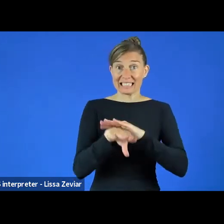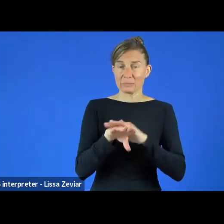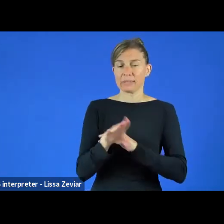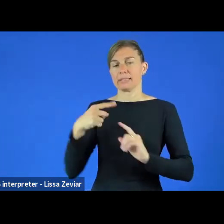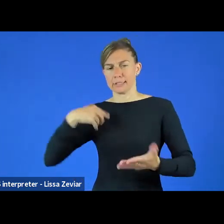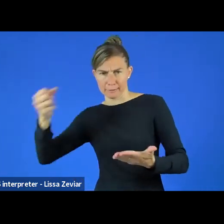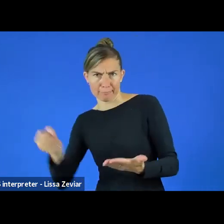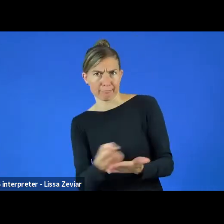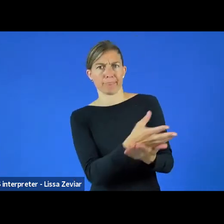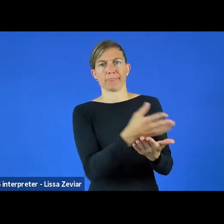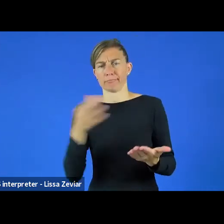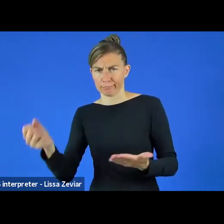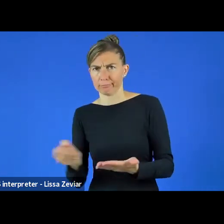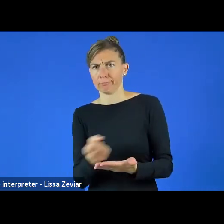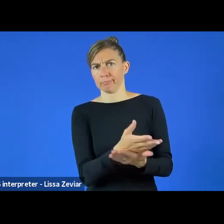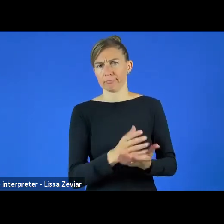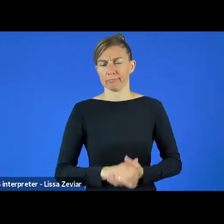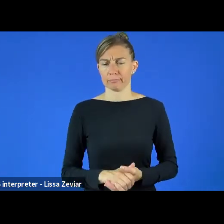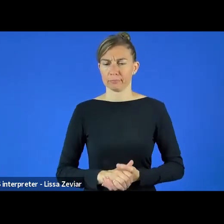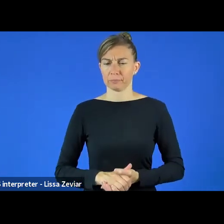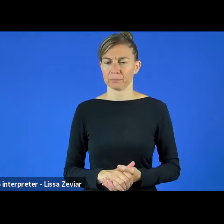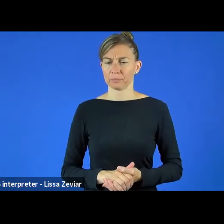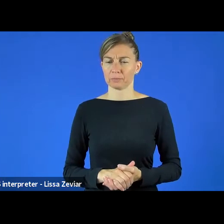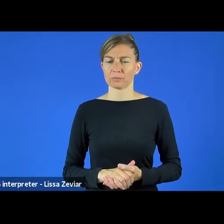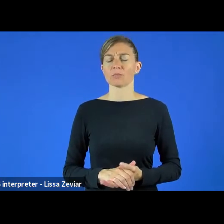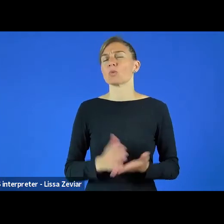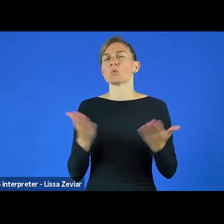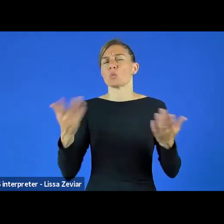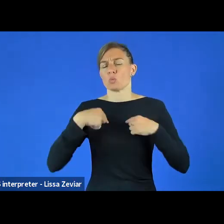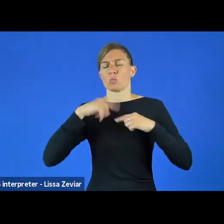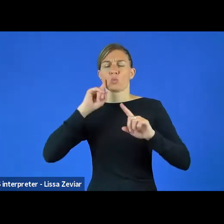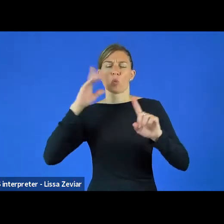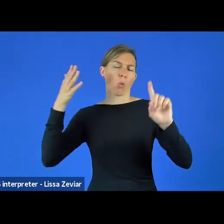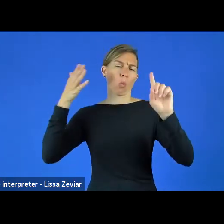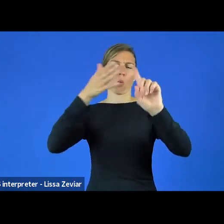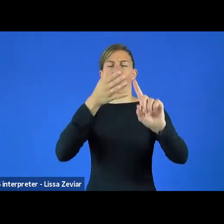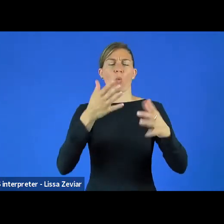that accessibility prevents or removes barriers of mainstream products and services.